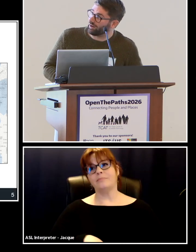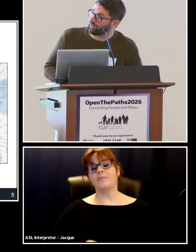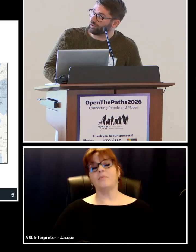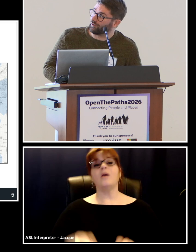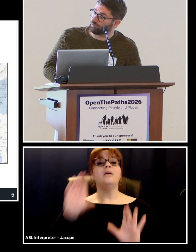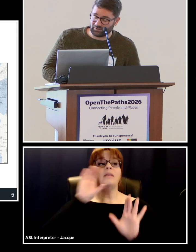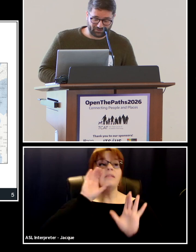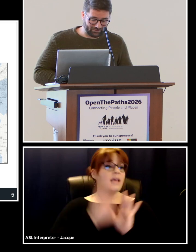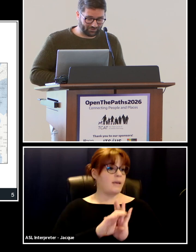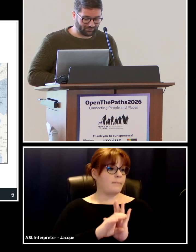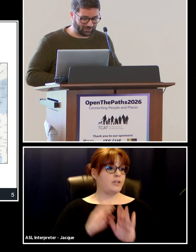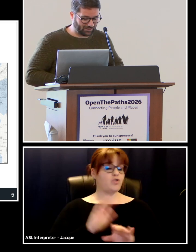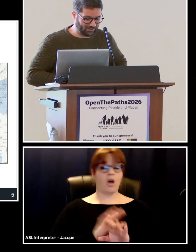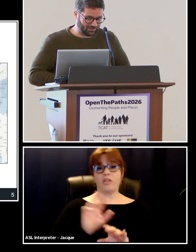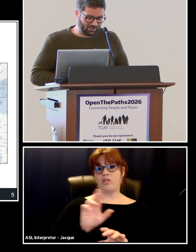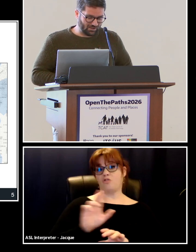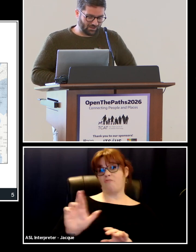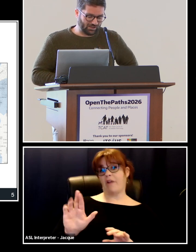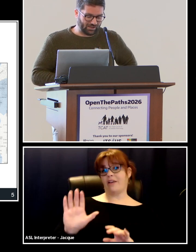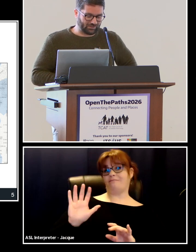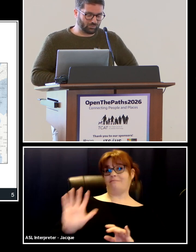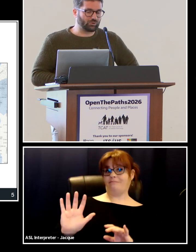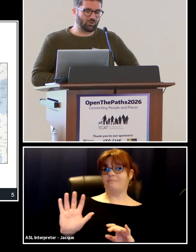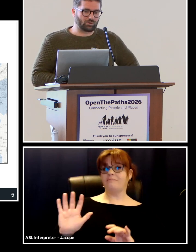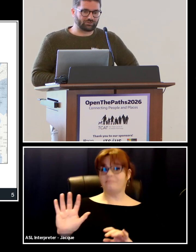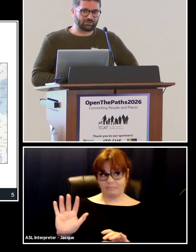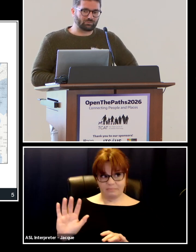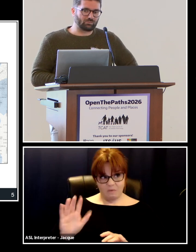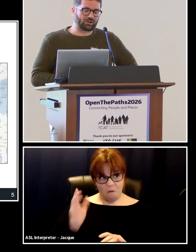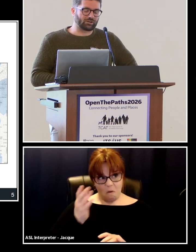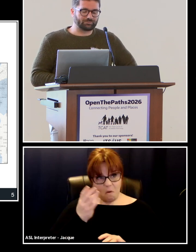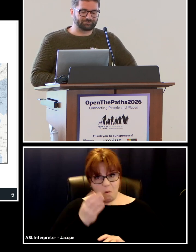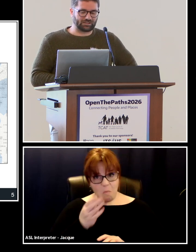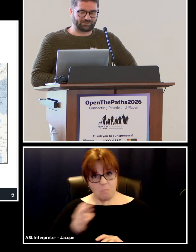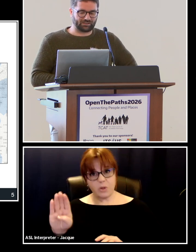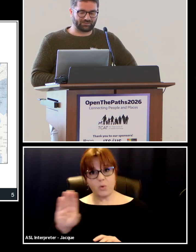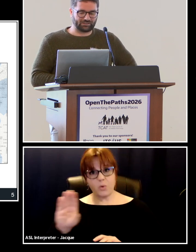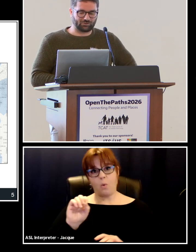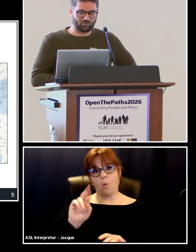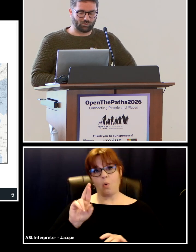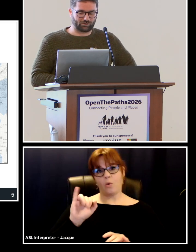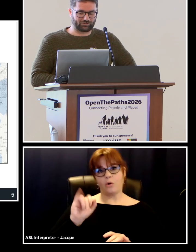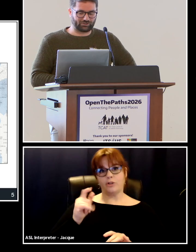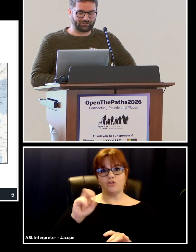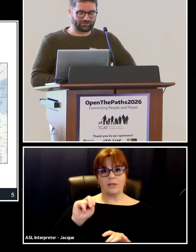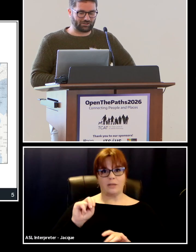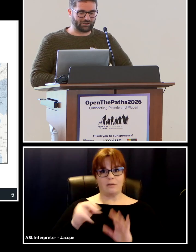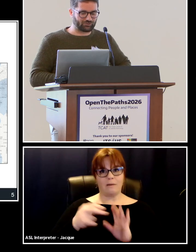uh on the right side of this slide uh has a blue origin marker. It's a single origin uh